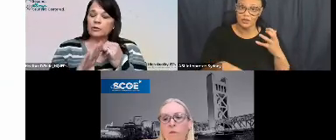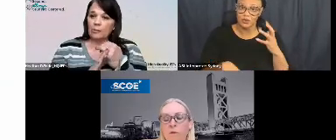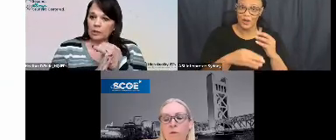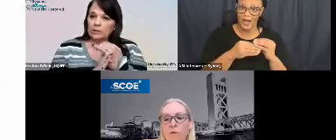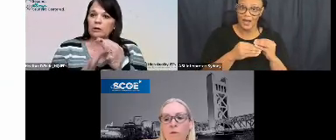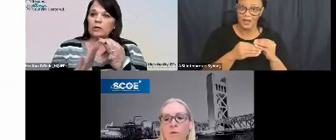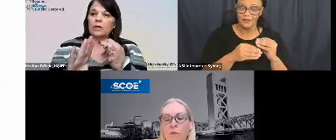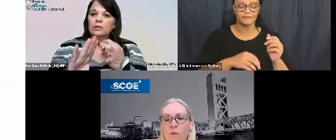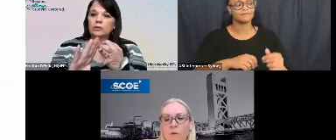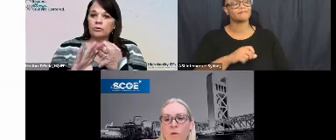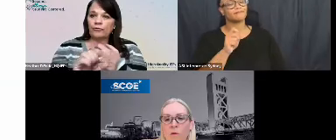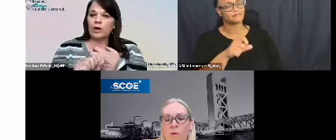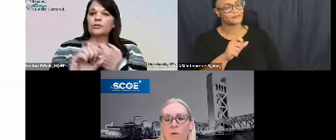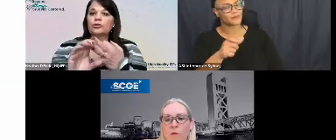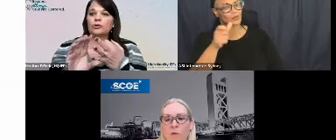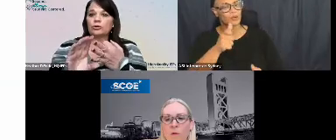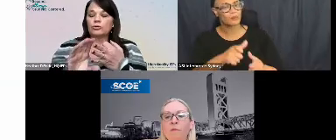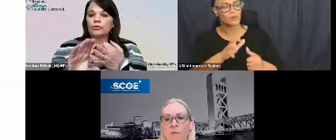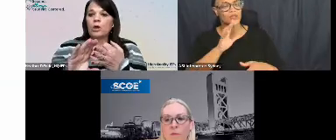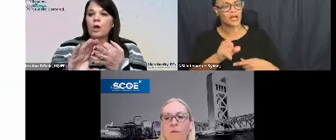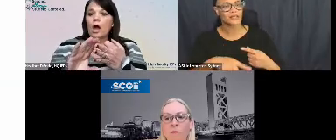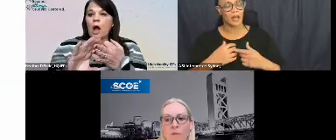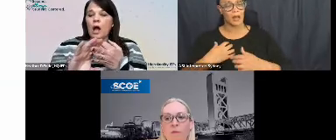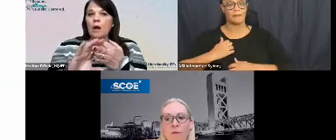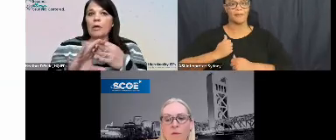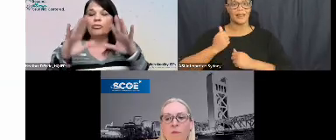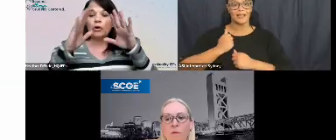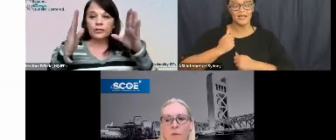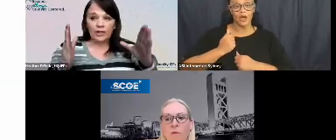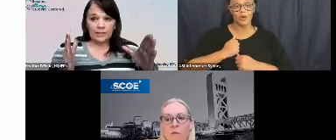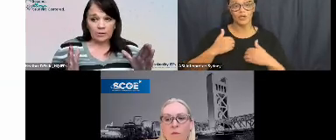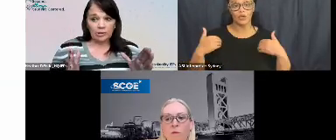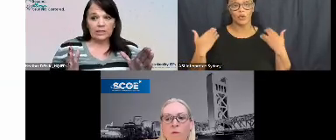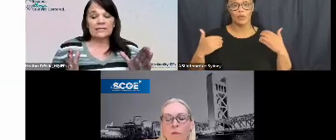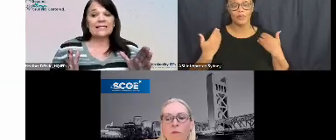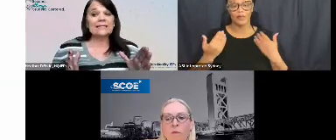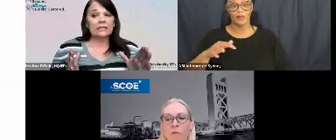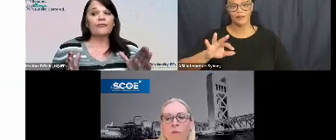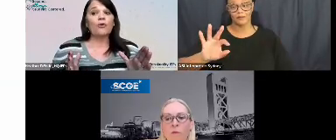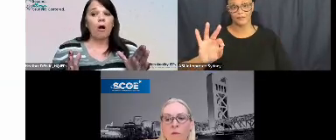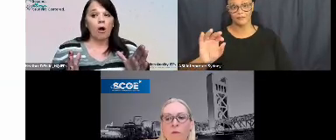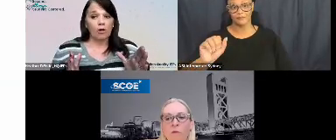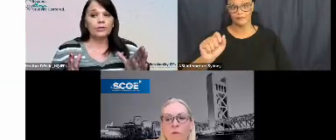where we talked about military connected youth, foster youth, um those flexibilities exist for